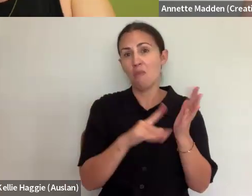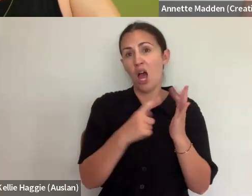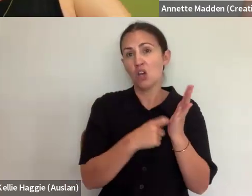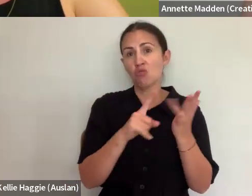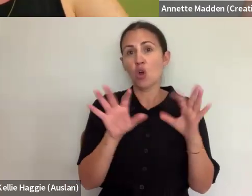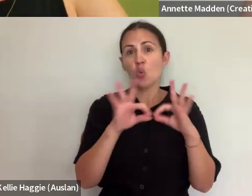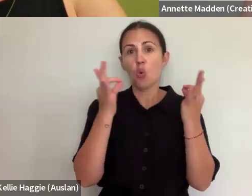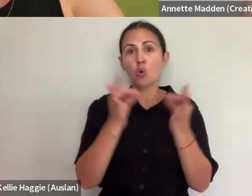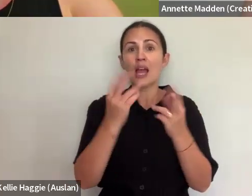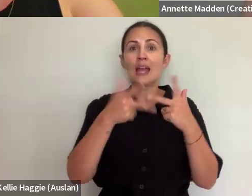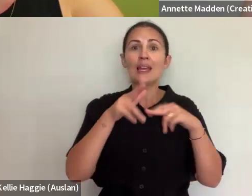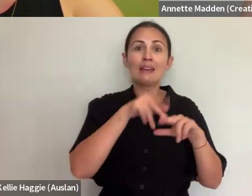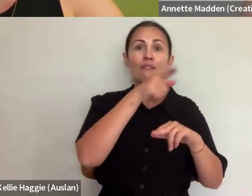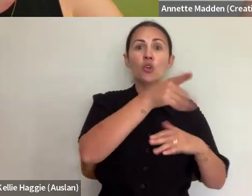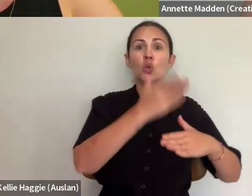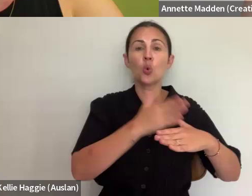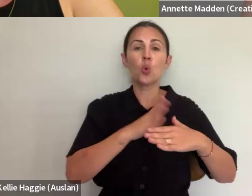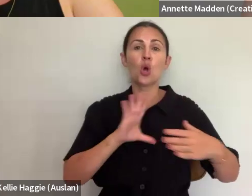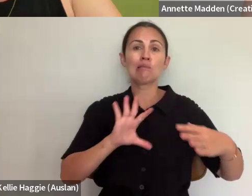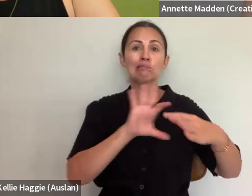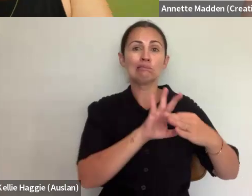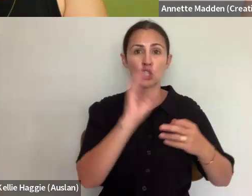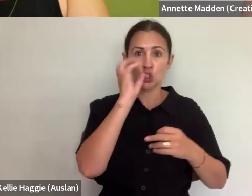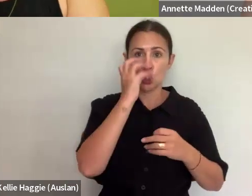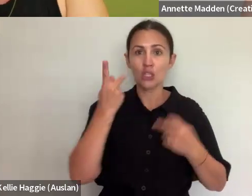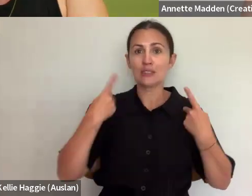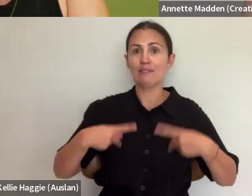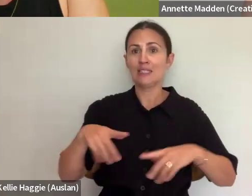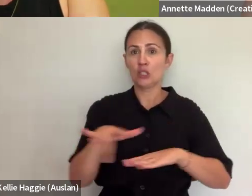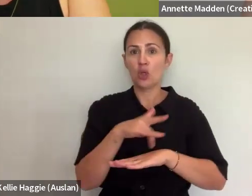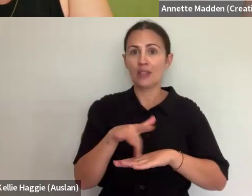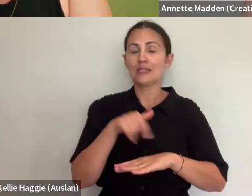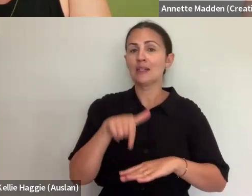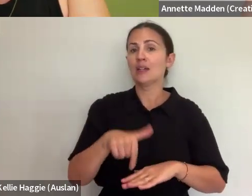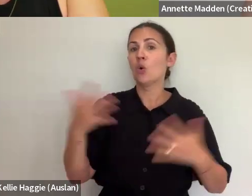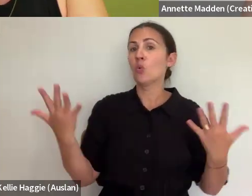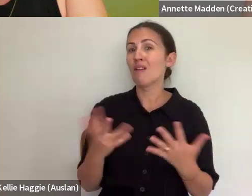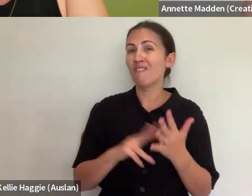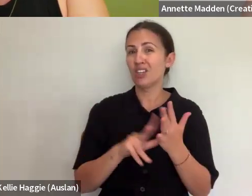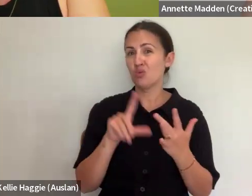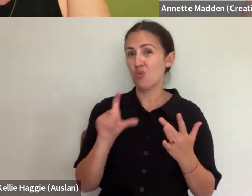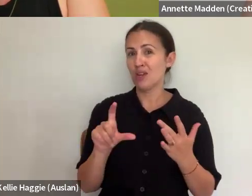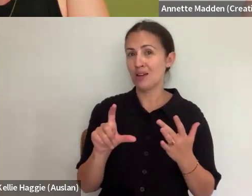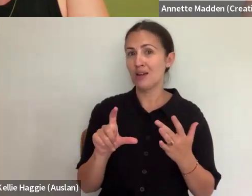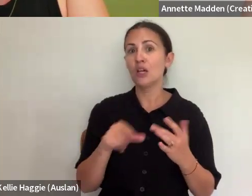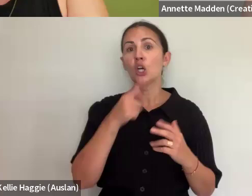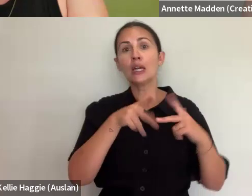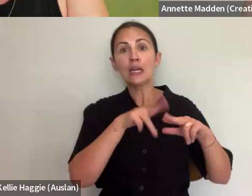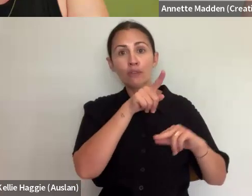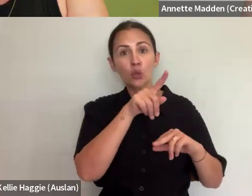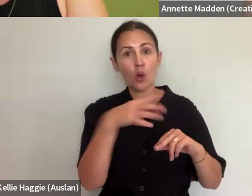micro and small to medium organisations working in the circus and Physical Theatre sector in